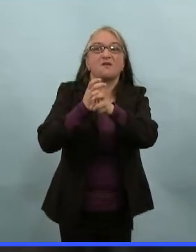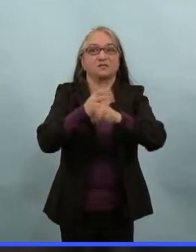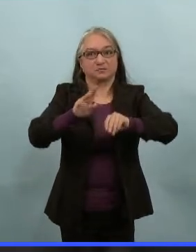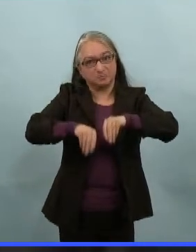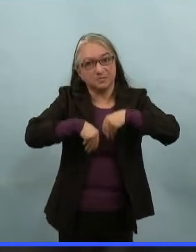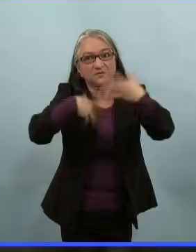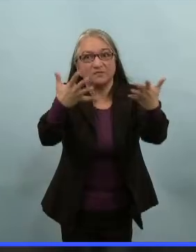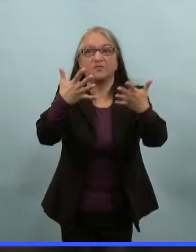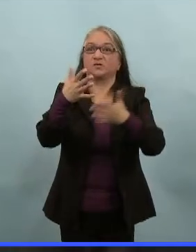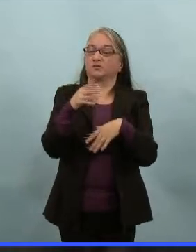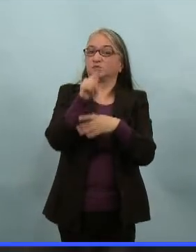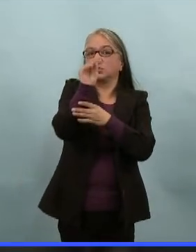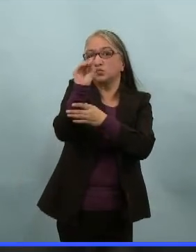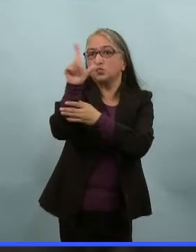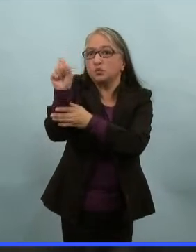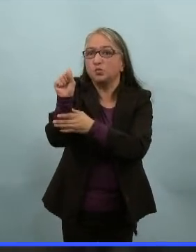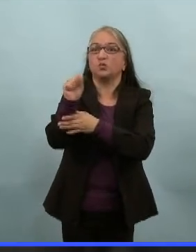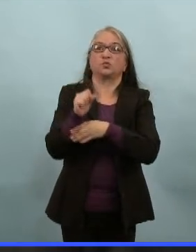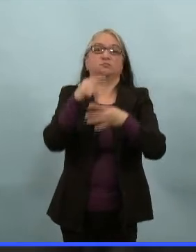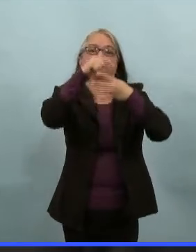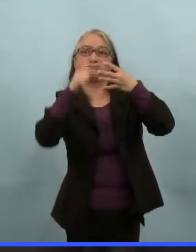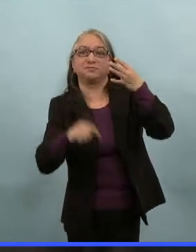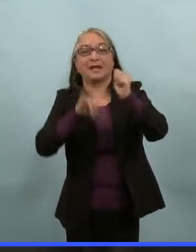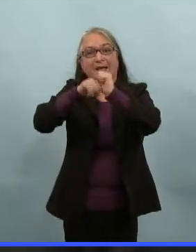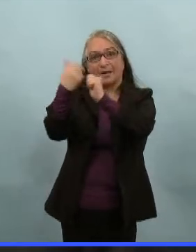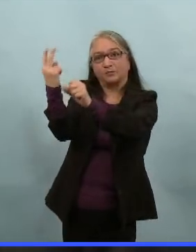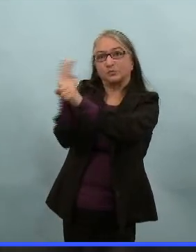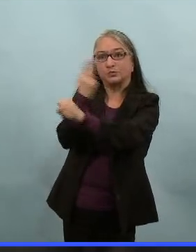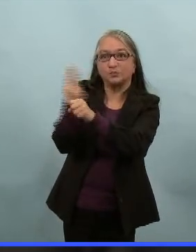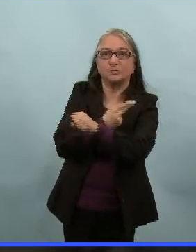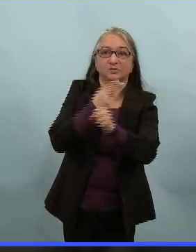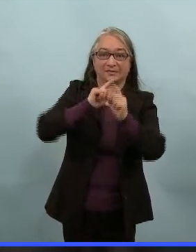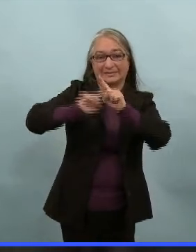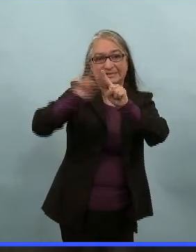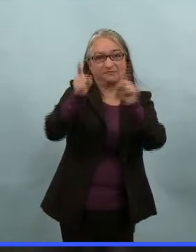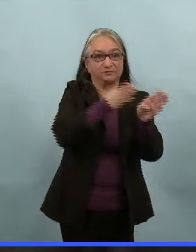for the public and for different sectors to help mitigate issues related to kova 19.